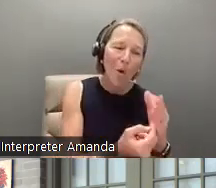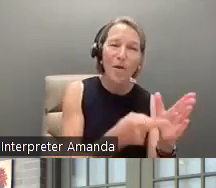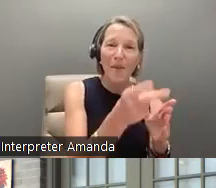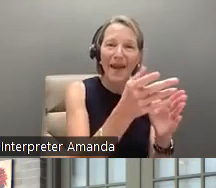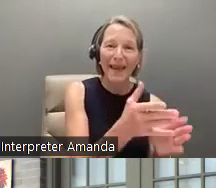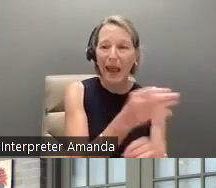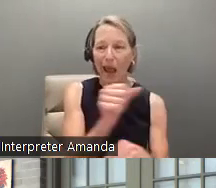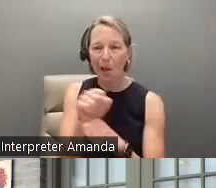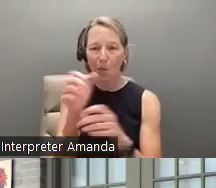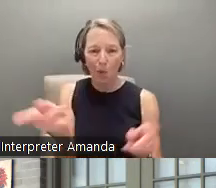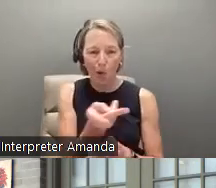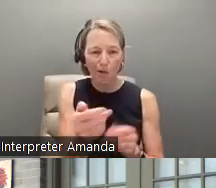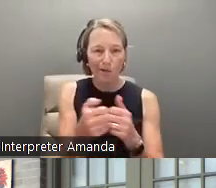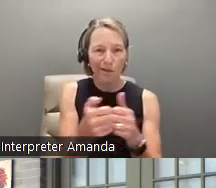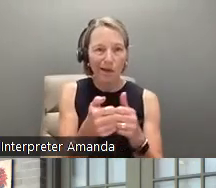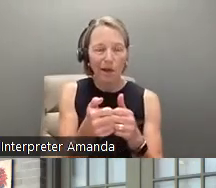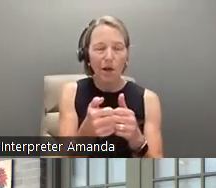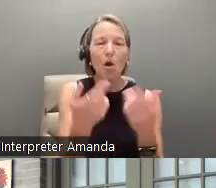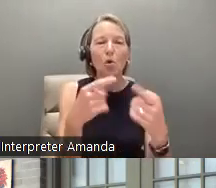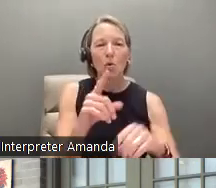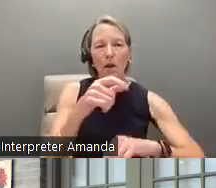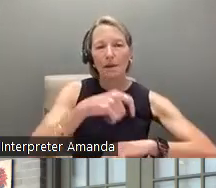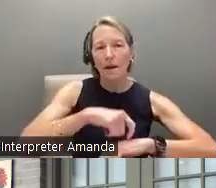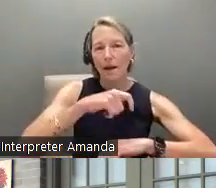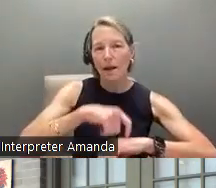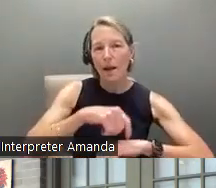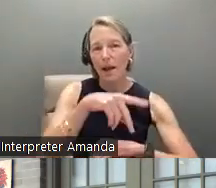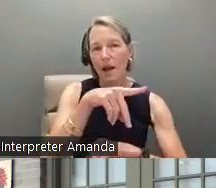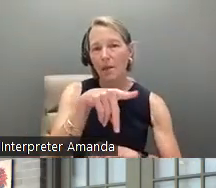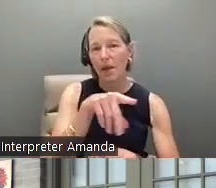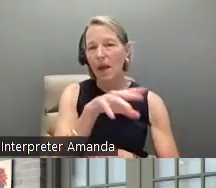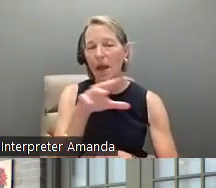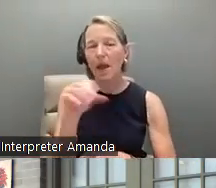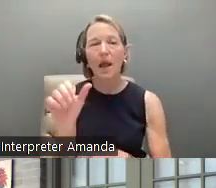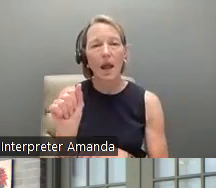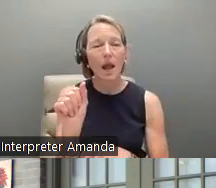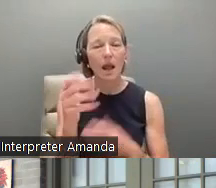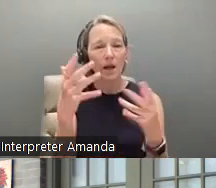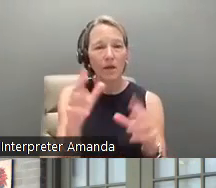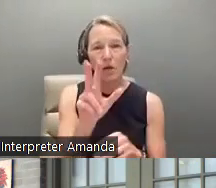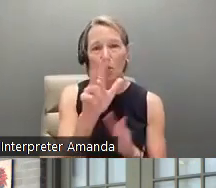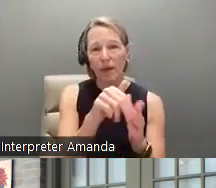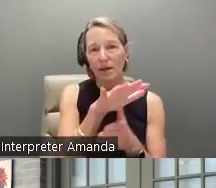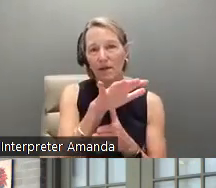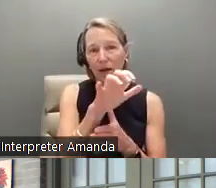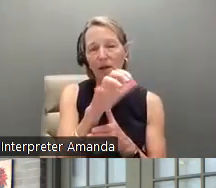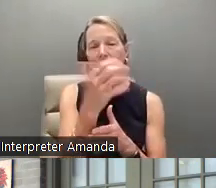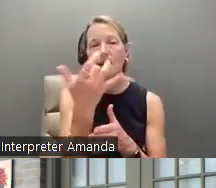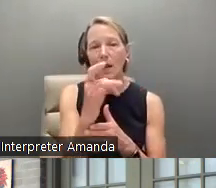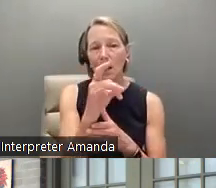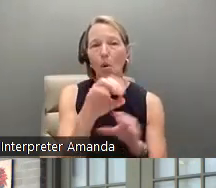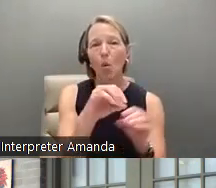so over that during this time frame the P&As completed 3518 organizational payee reviews and